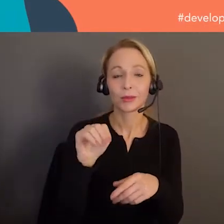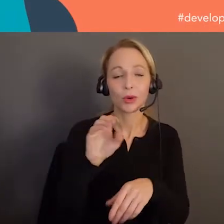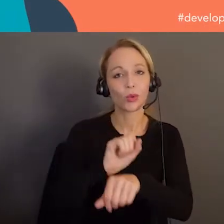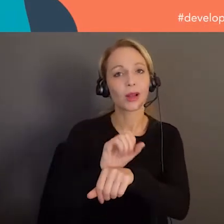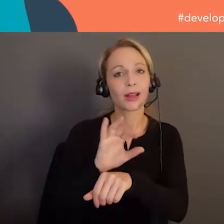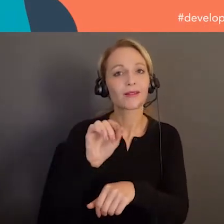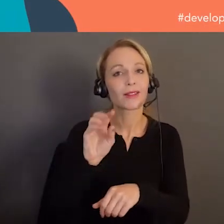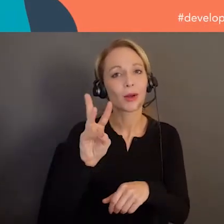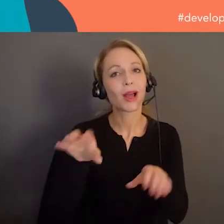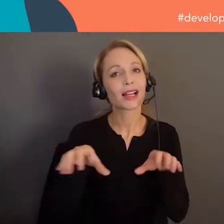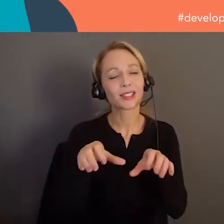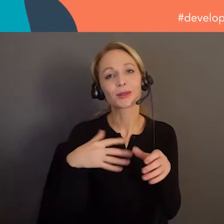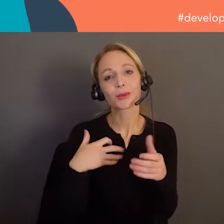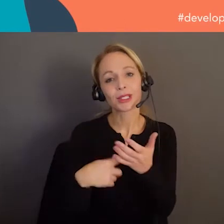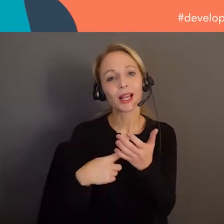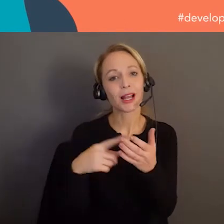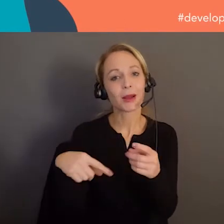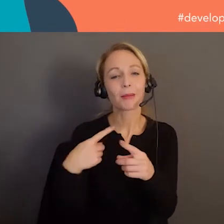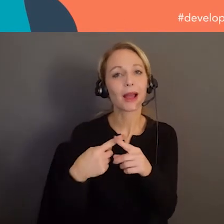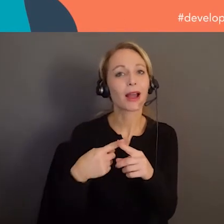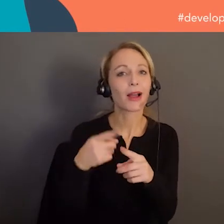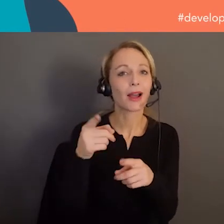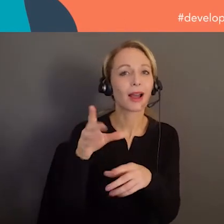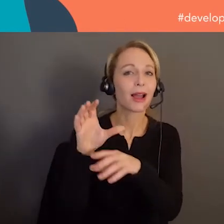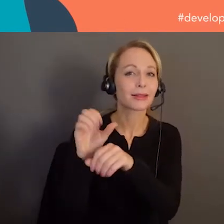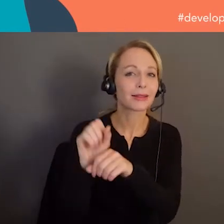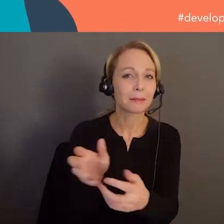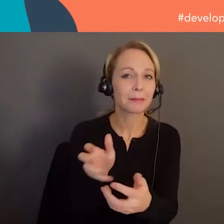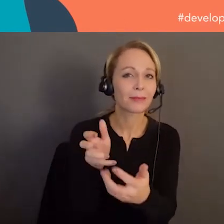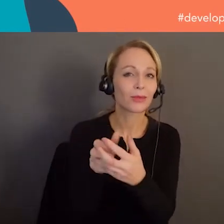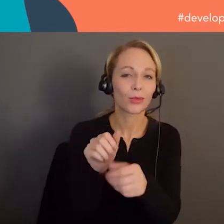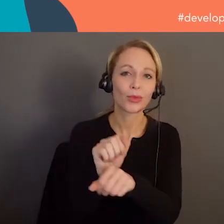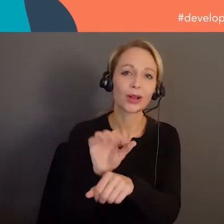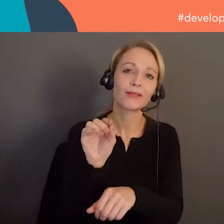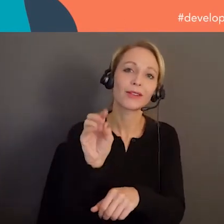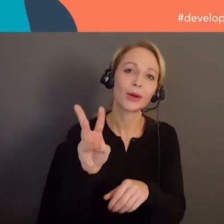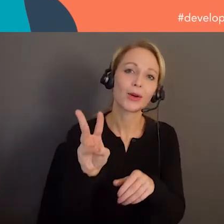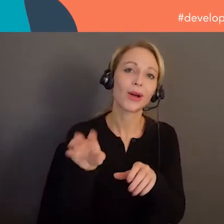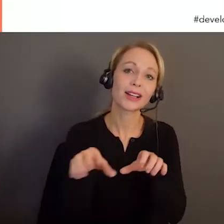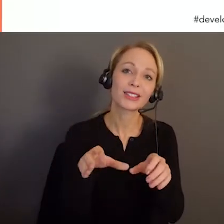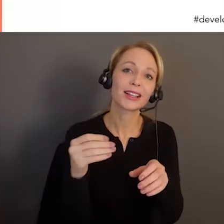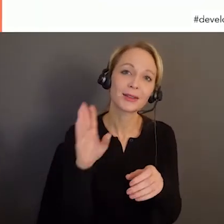WE WANT TO LEARN HOW TO CREATE CUSTOM WORK FLOW ACTIONS